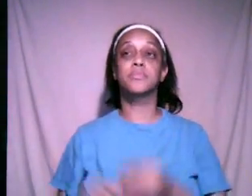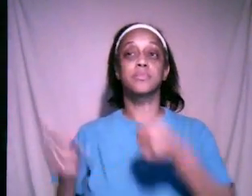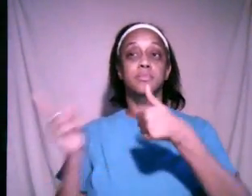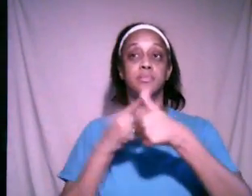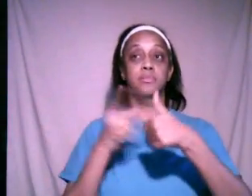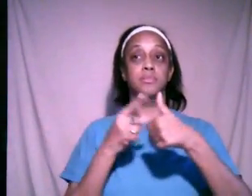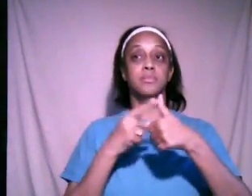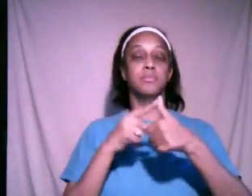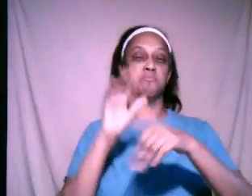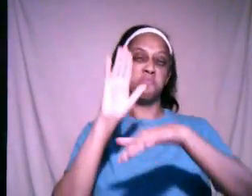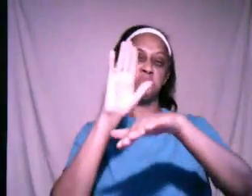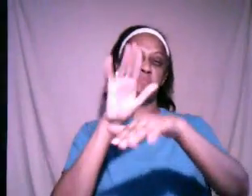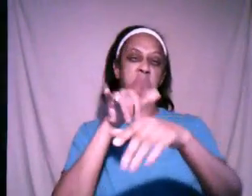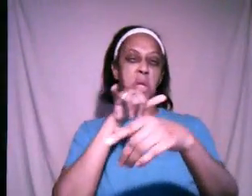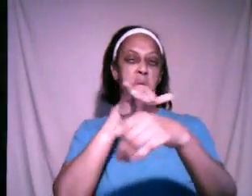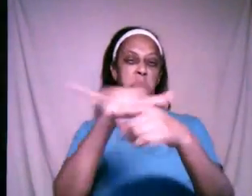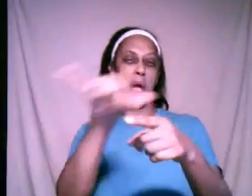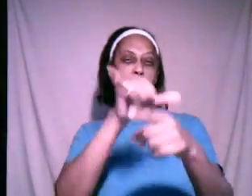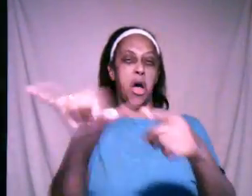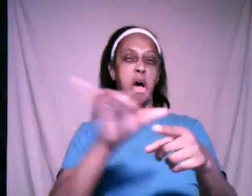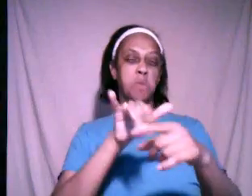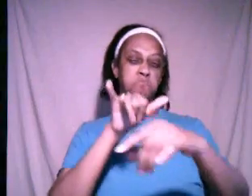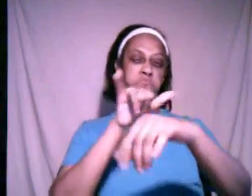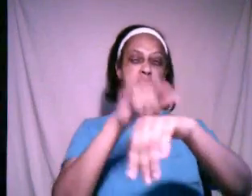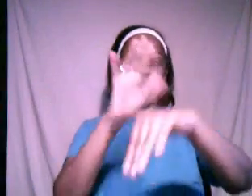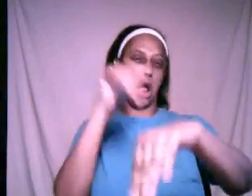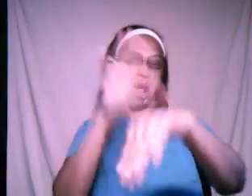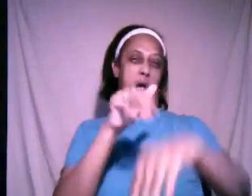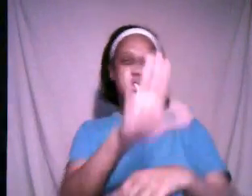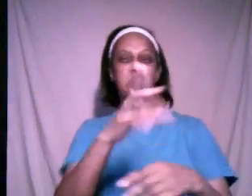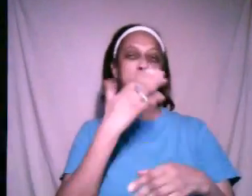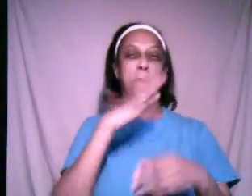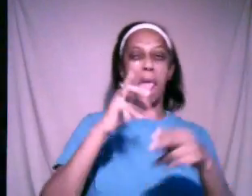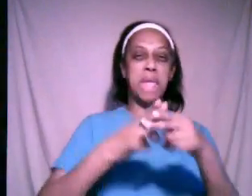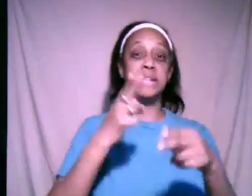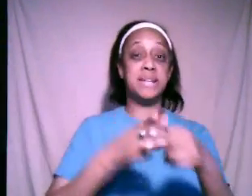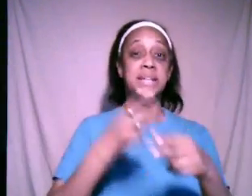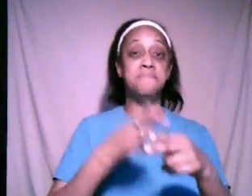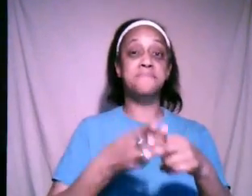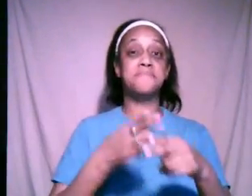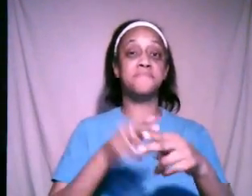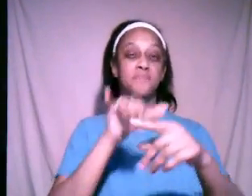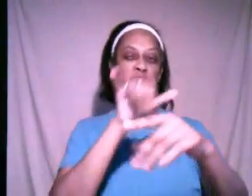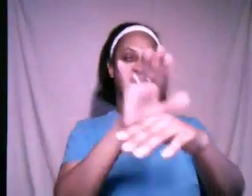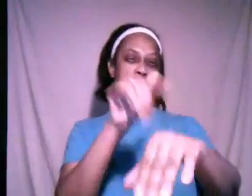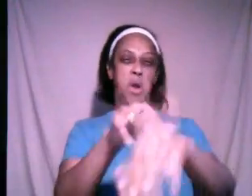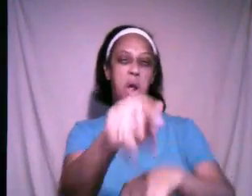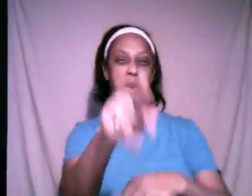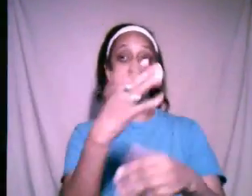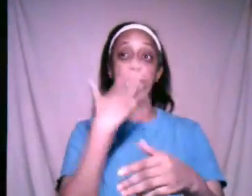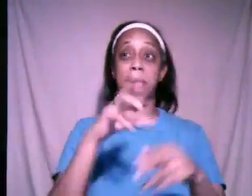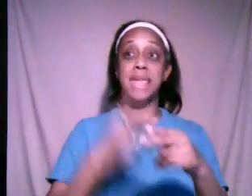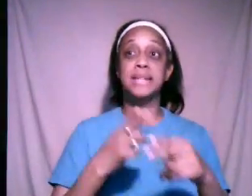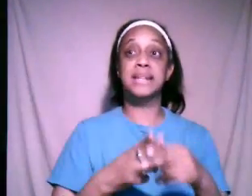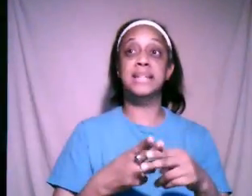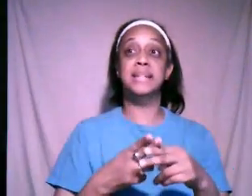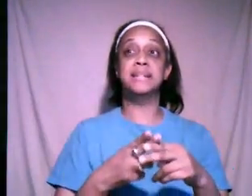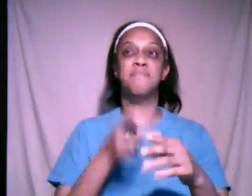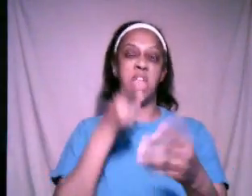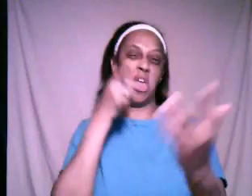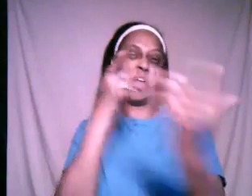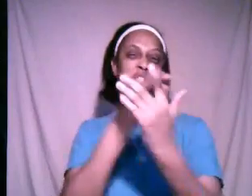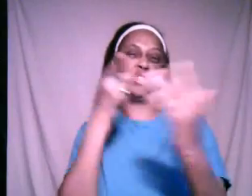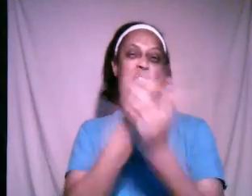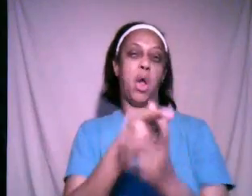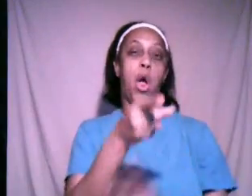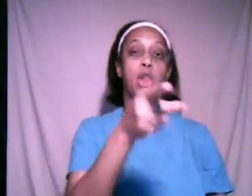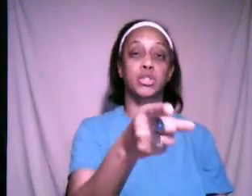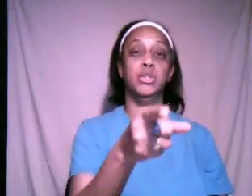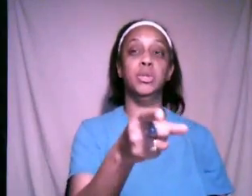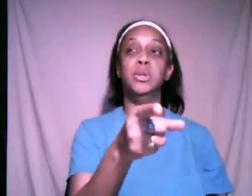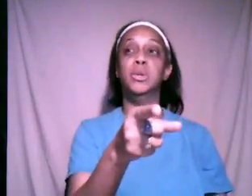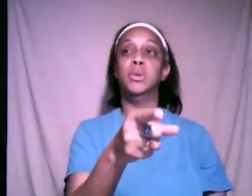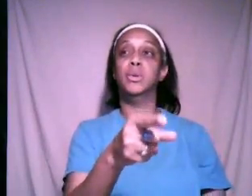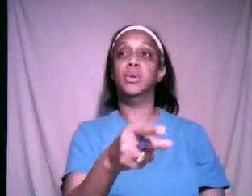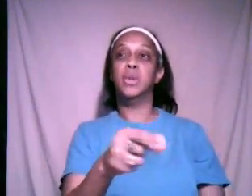* Calls you names, insults you, or